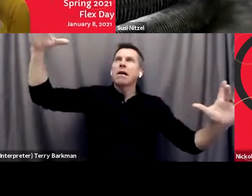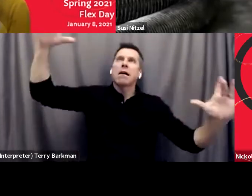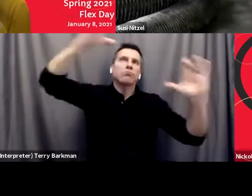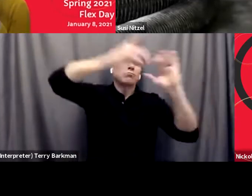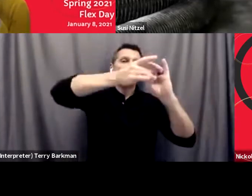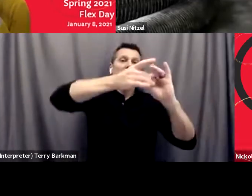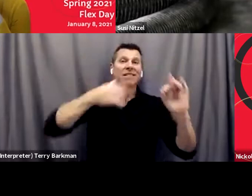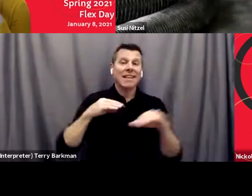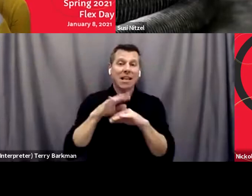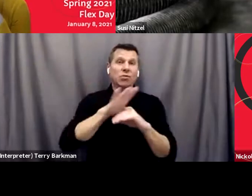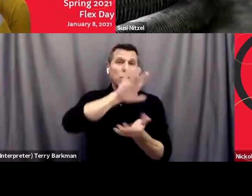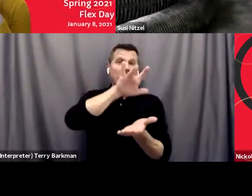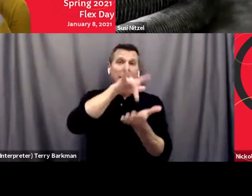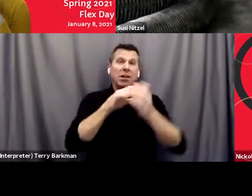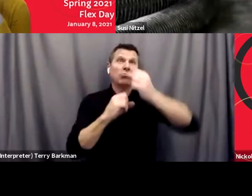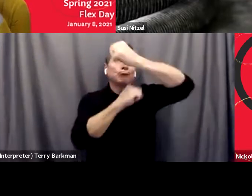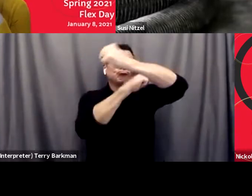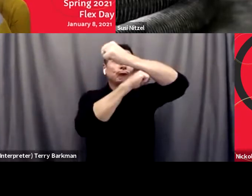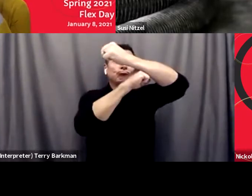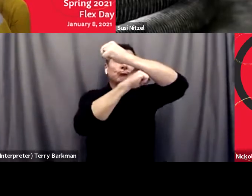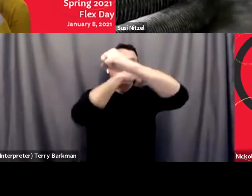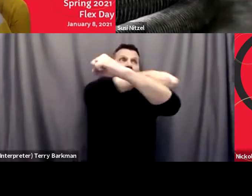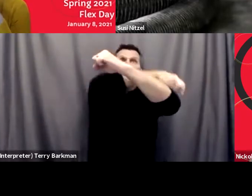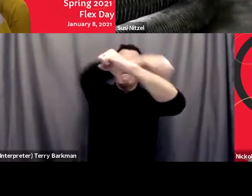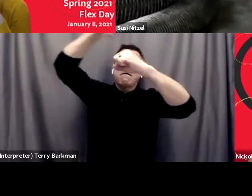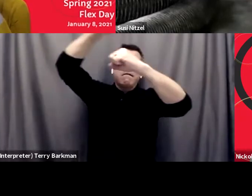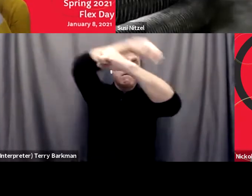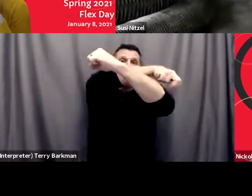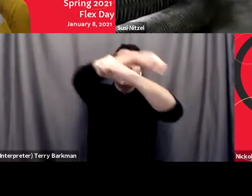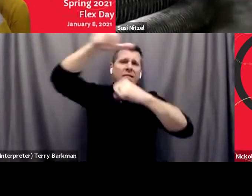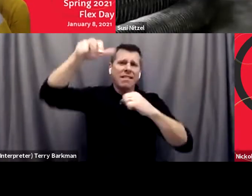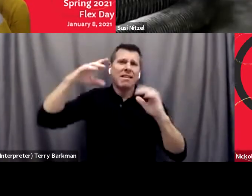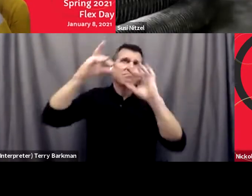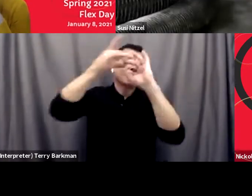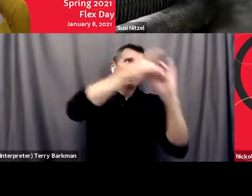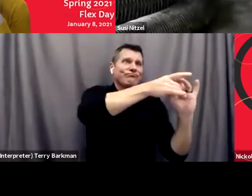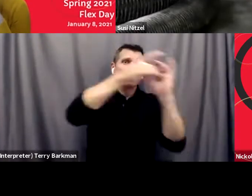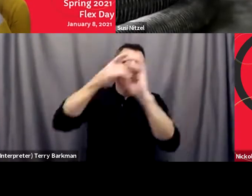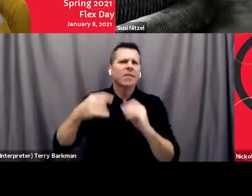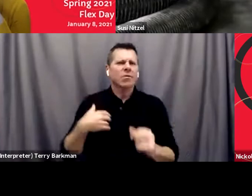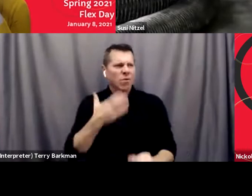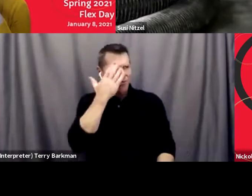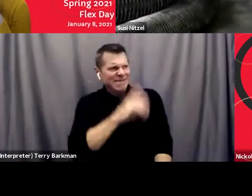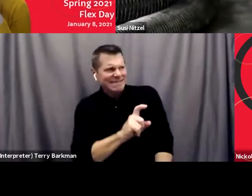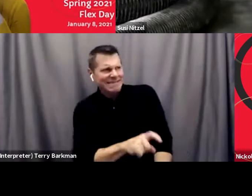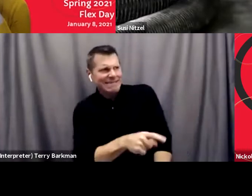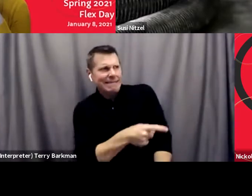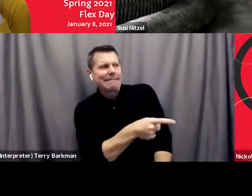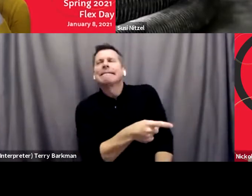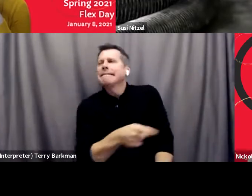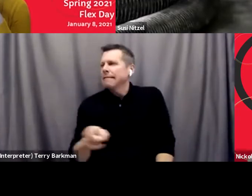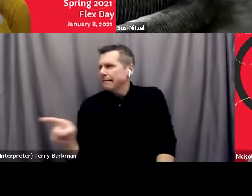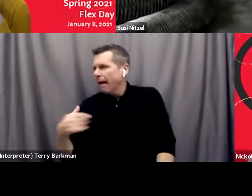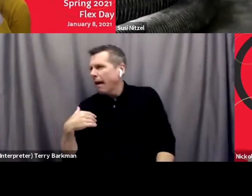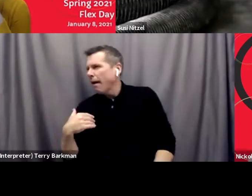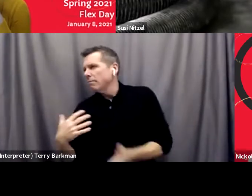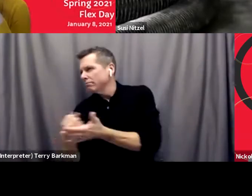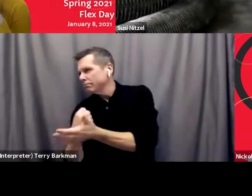one on one basis, and we see the areas of their needs. And that's where we can then connect our students with the appropriate